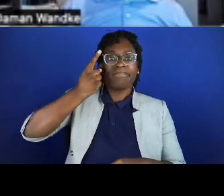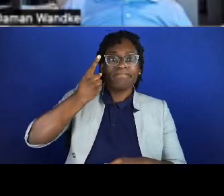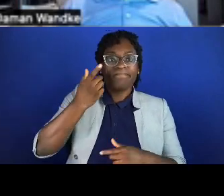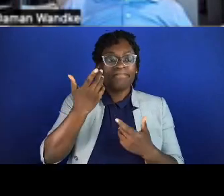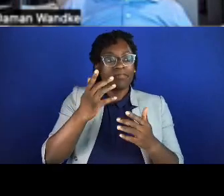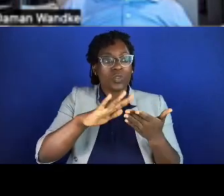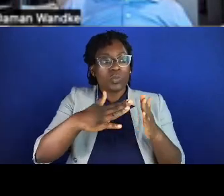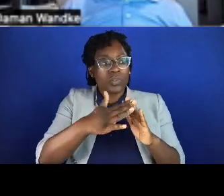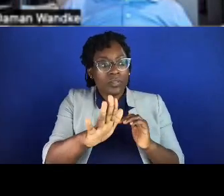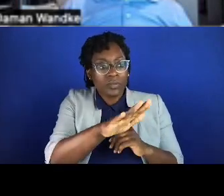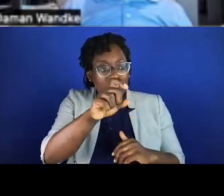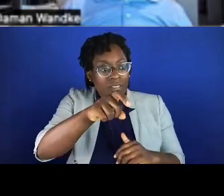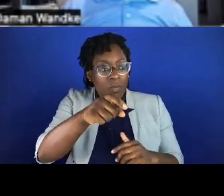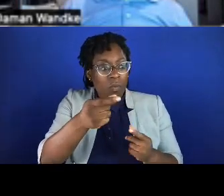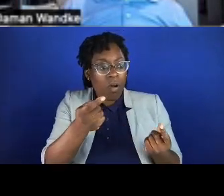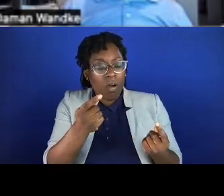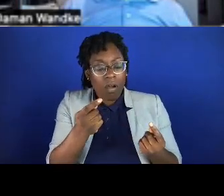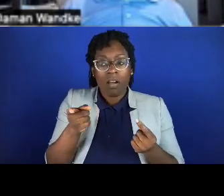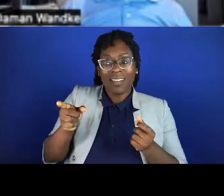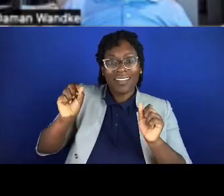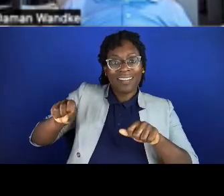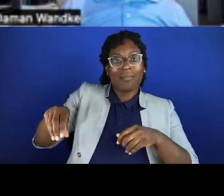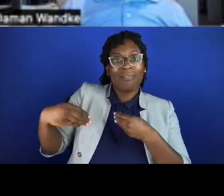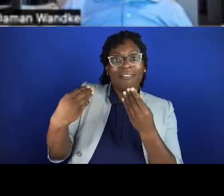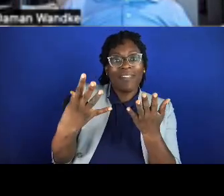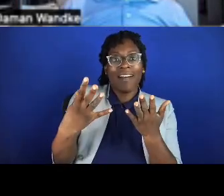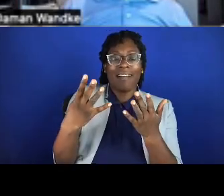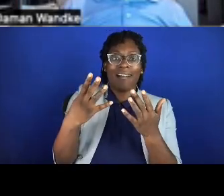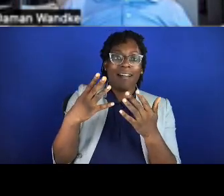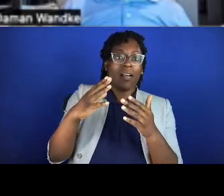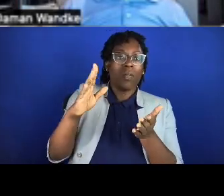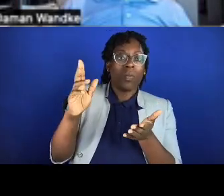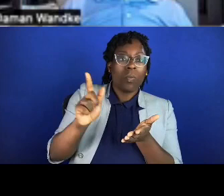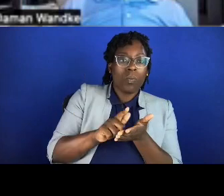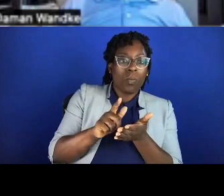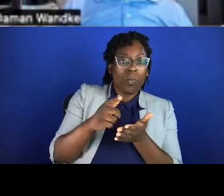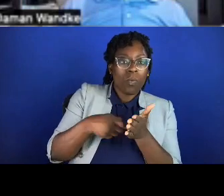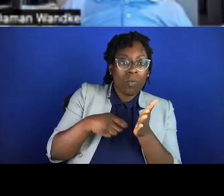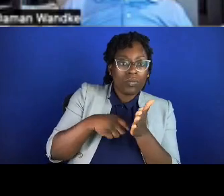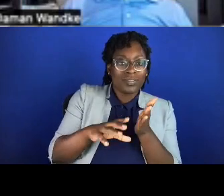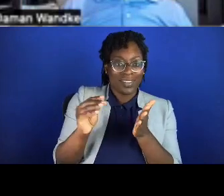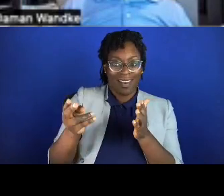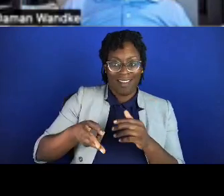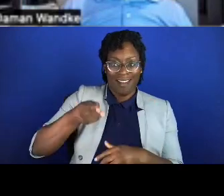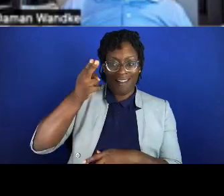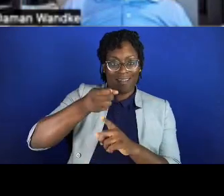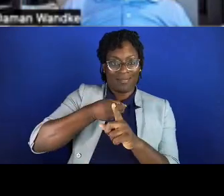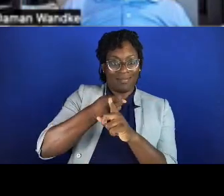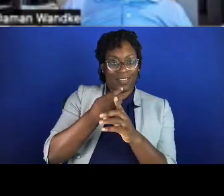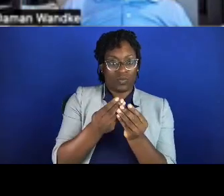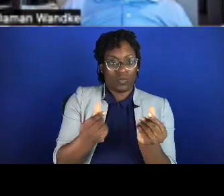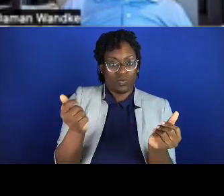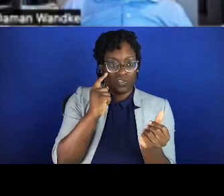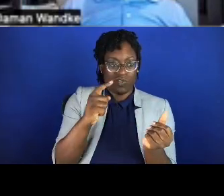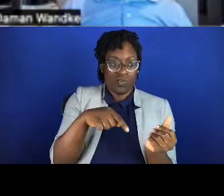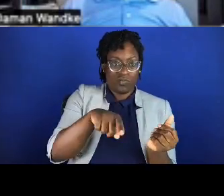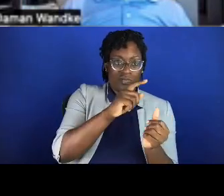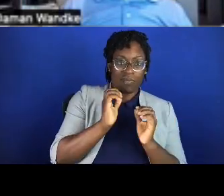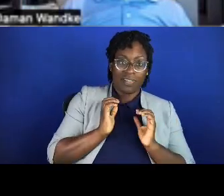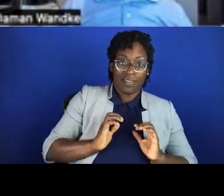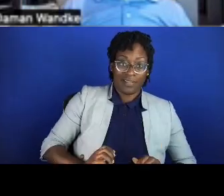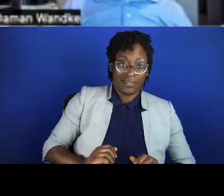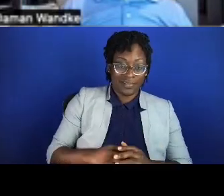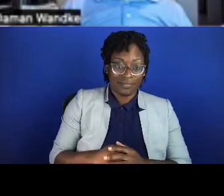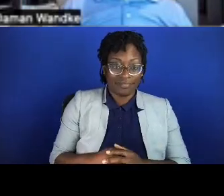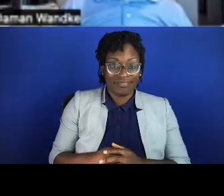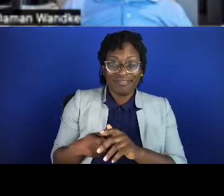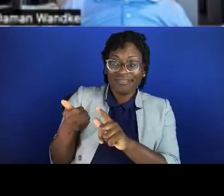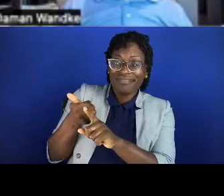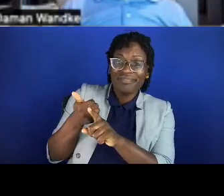needs and the disability community to offer low-cost, high-impact solutions for our clients.